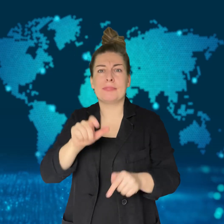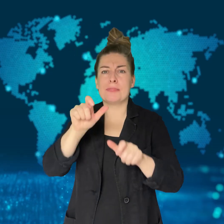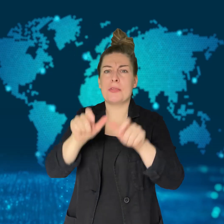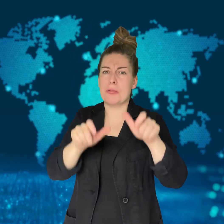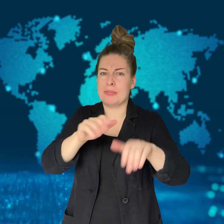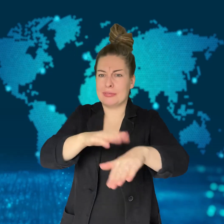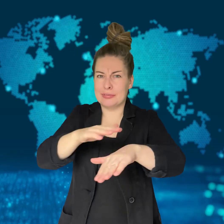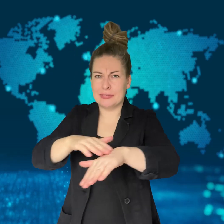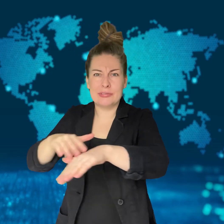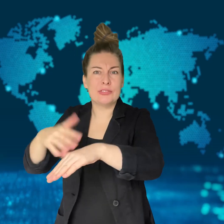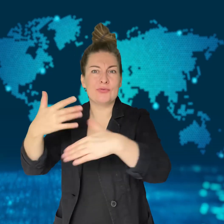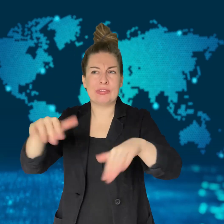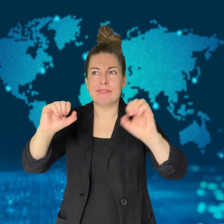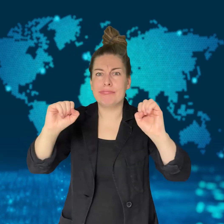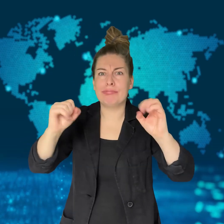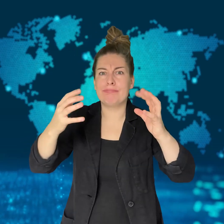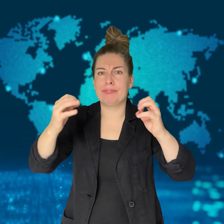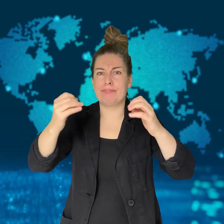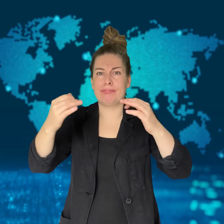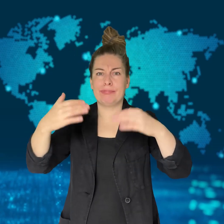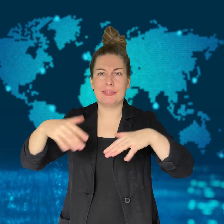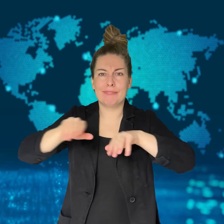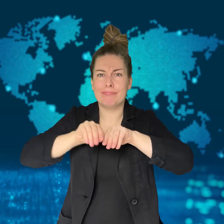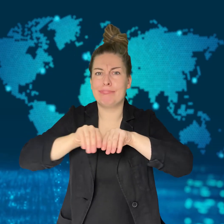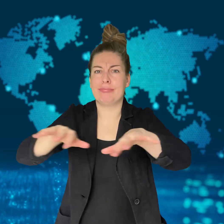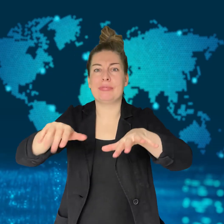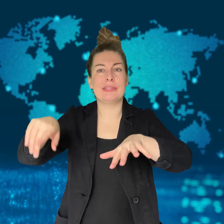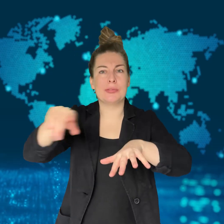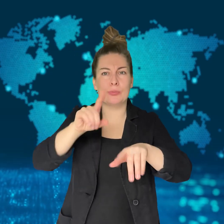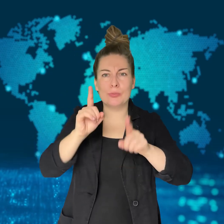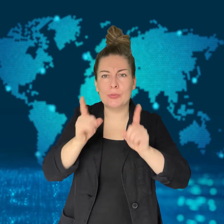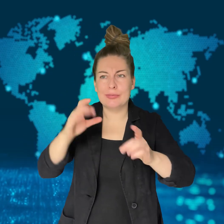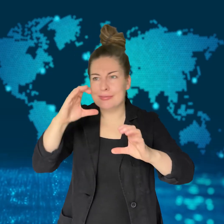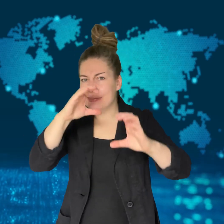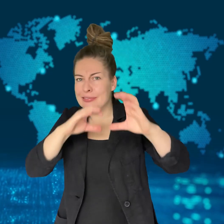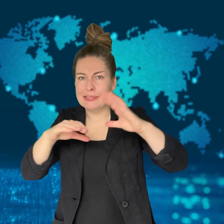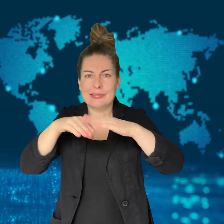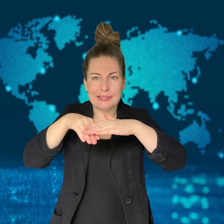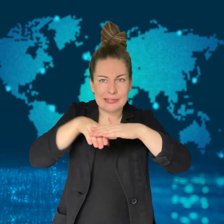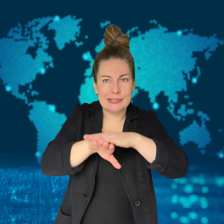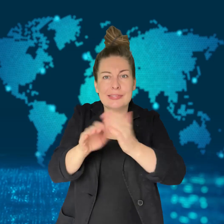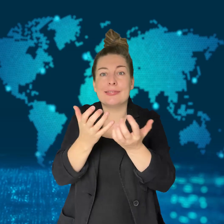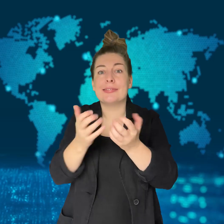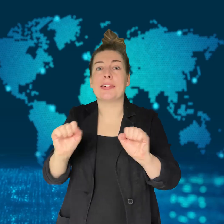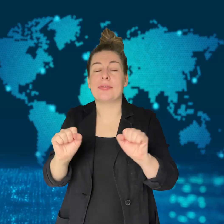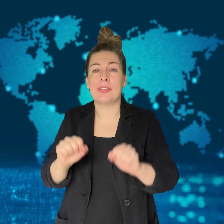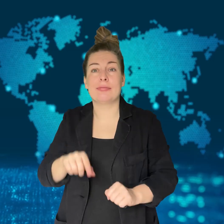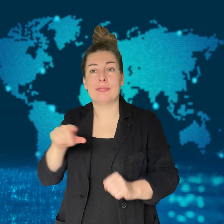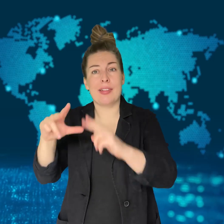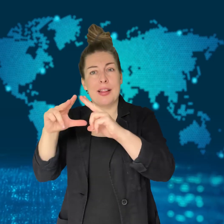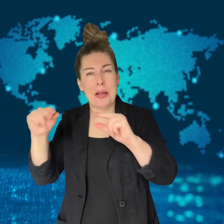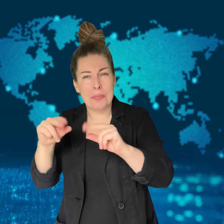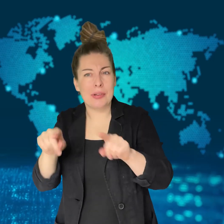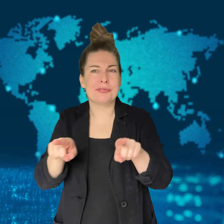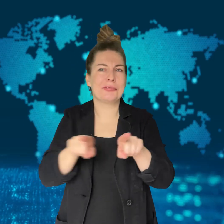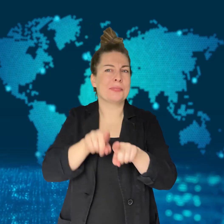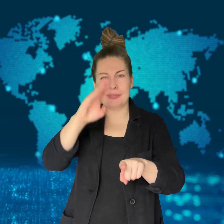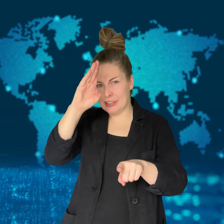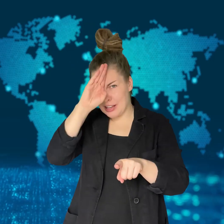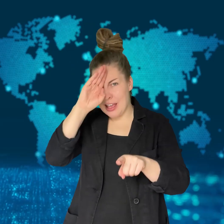Ten drones targeted Israel, six from Lebanon and three from Iraq. Attacks from drones have been a great threat